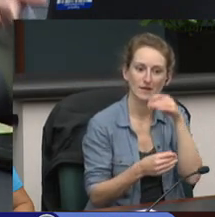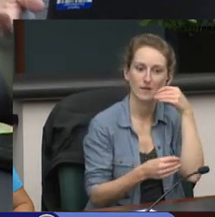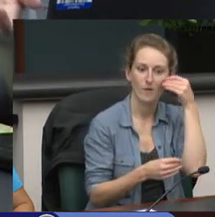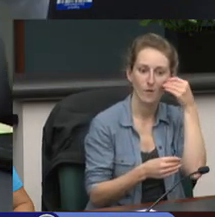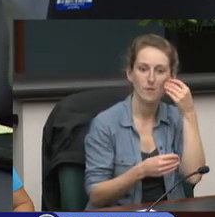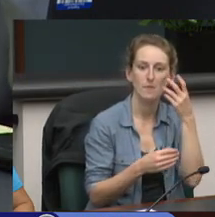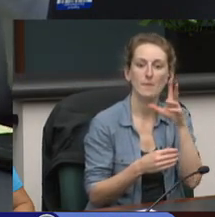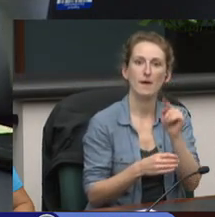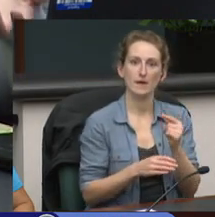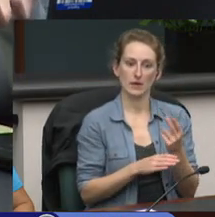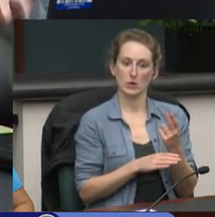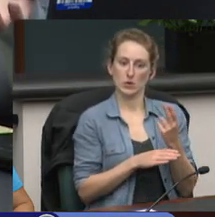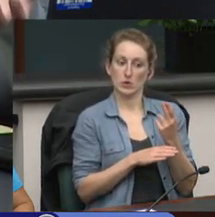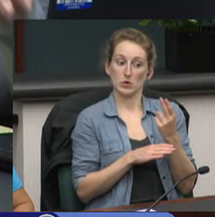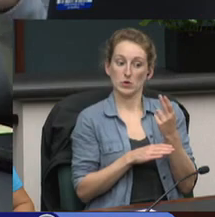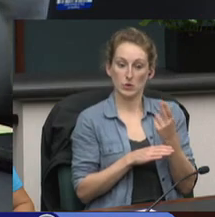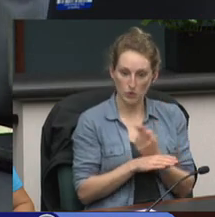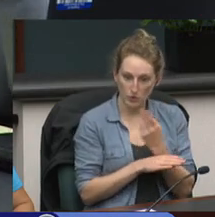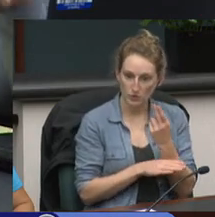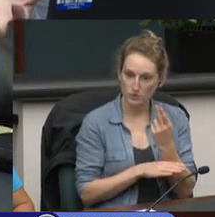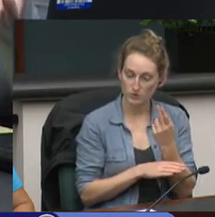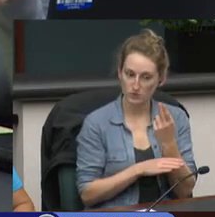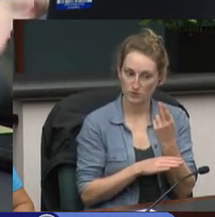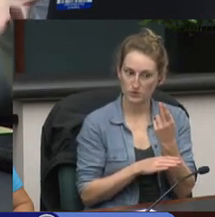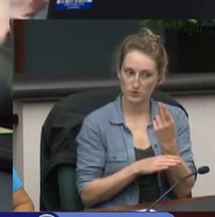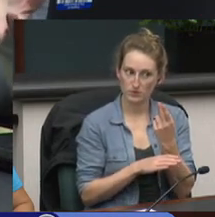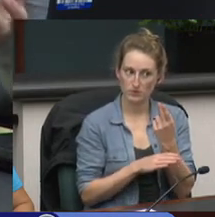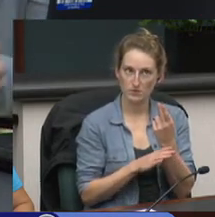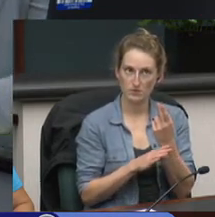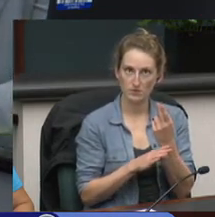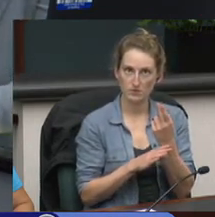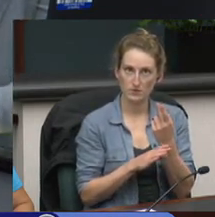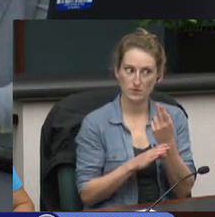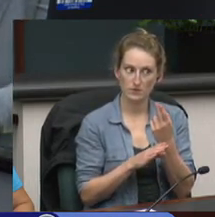would be would be derived from what the actual zoning category is for those